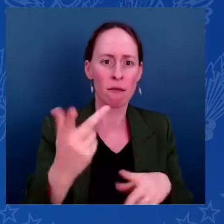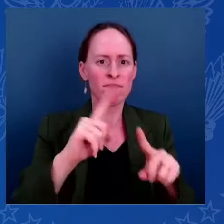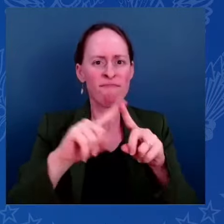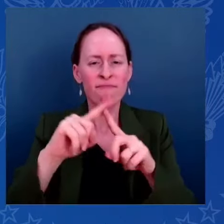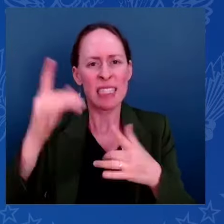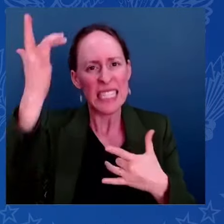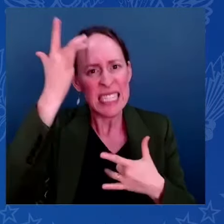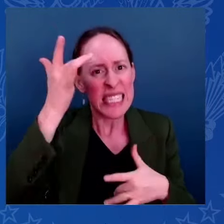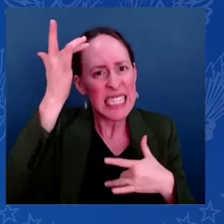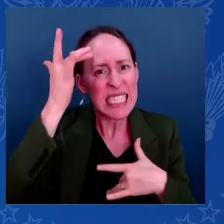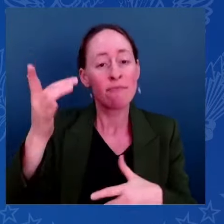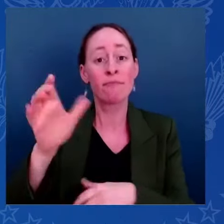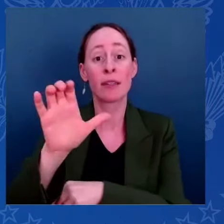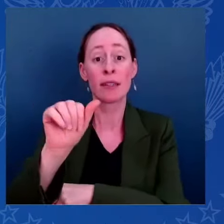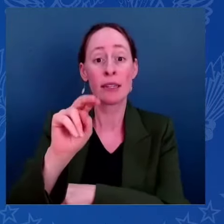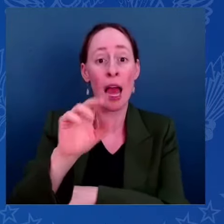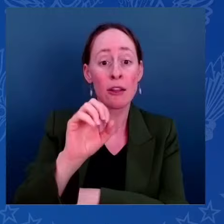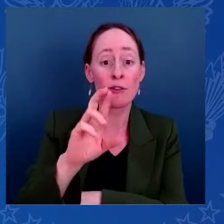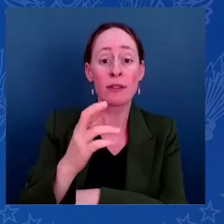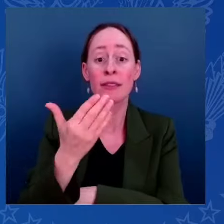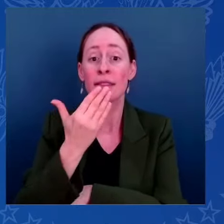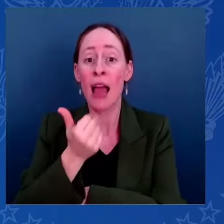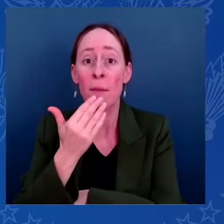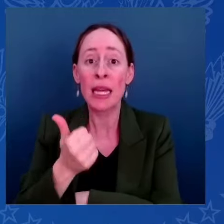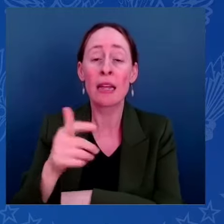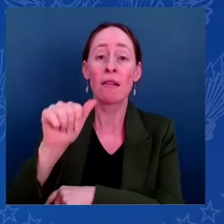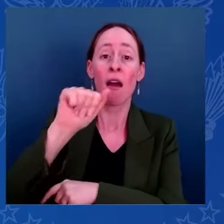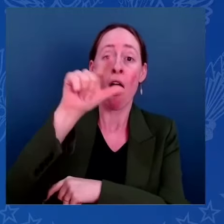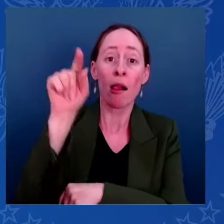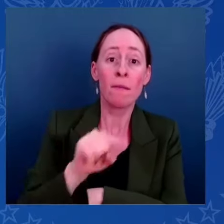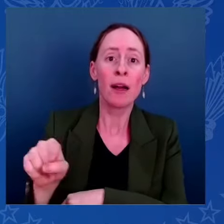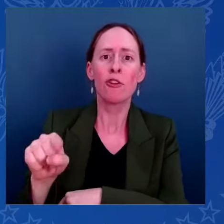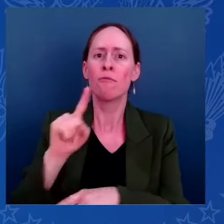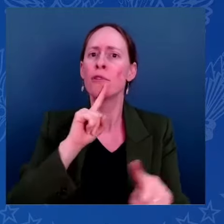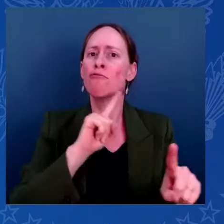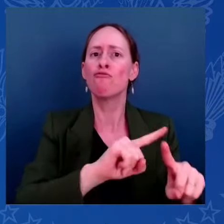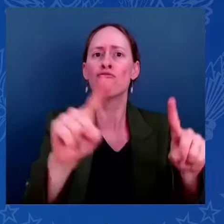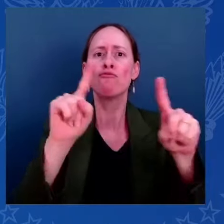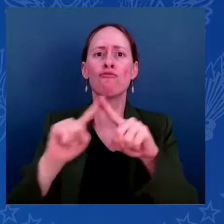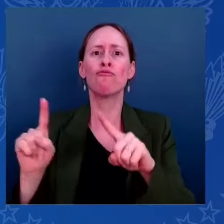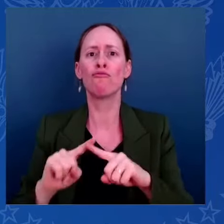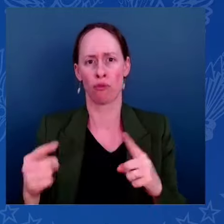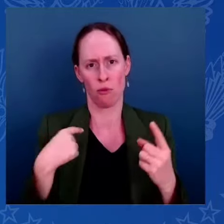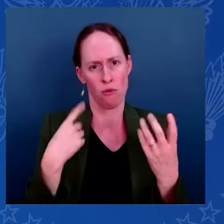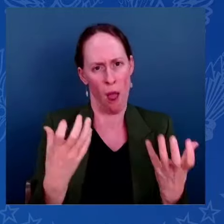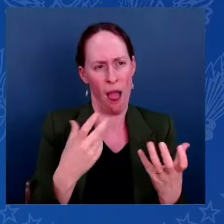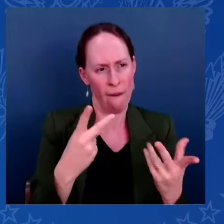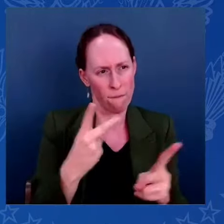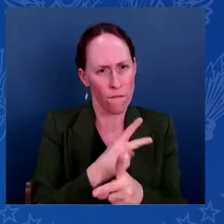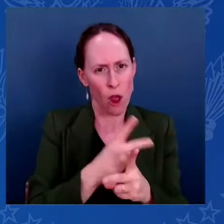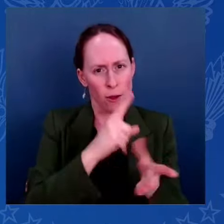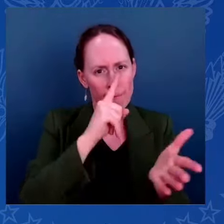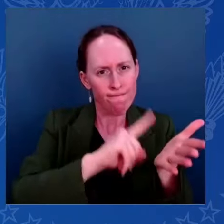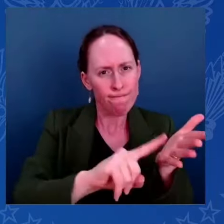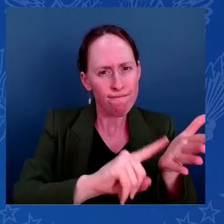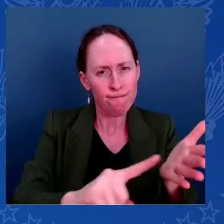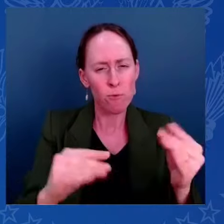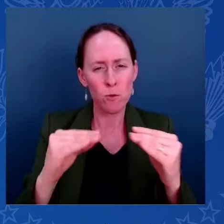When Jill and I reignited the Cancer Moonshot in our administration, we were determined to launch this new outfit called ARPA-H.